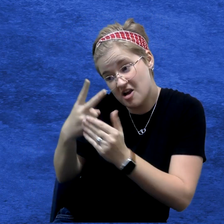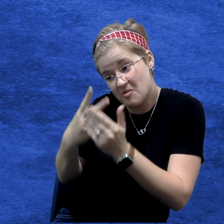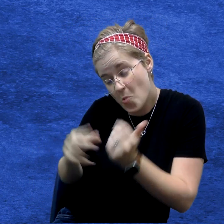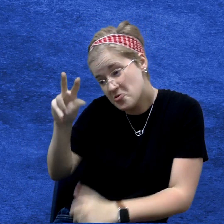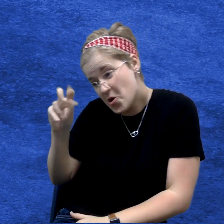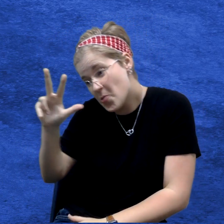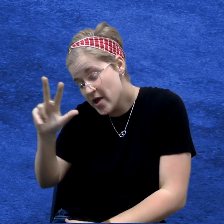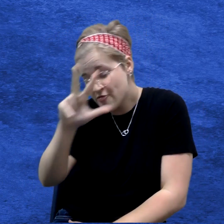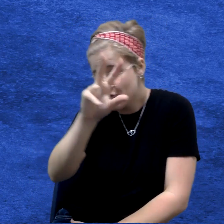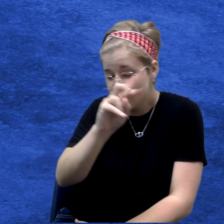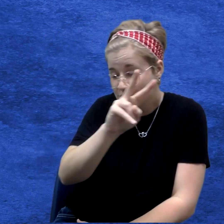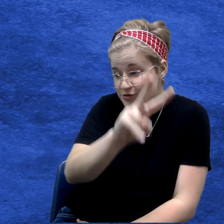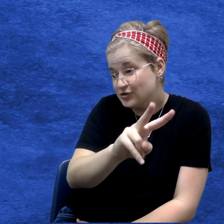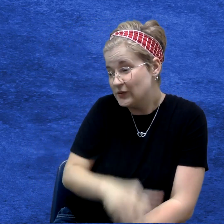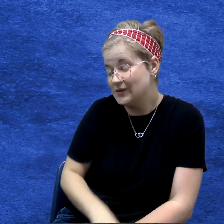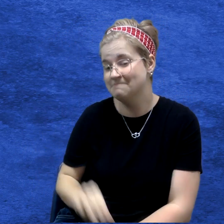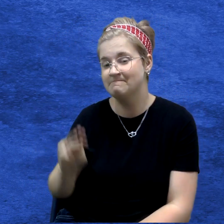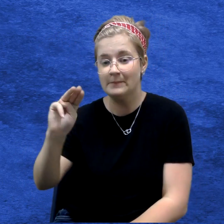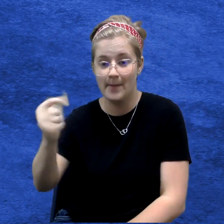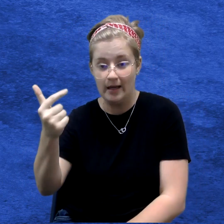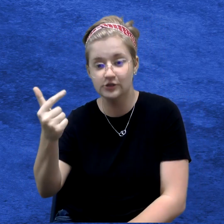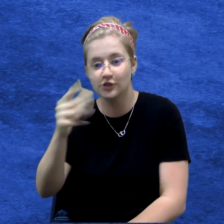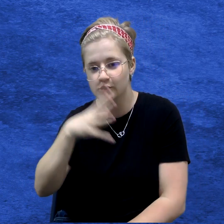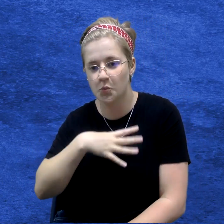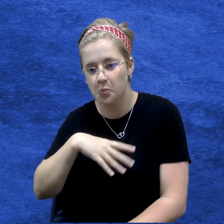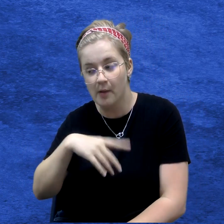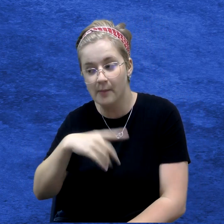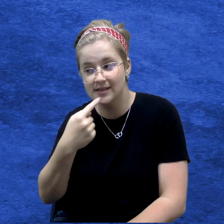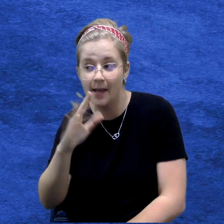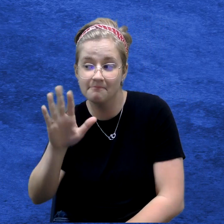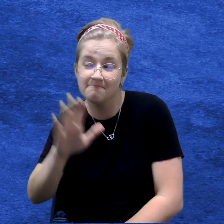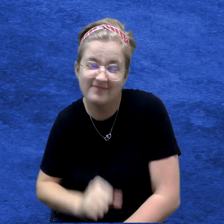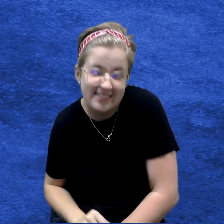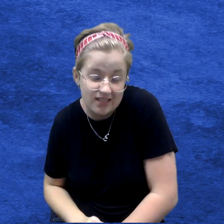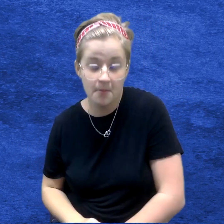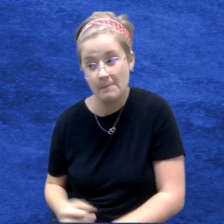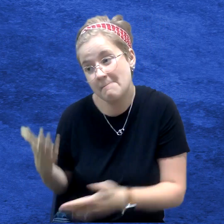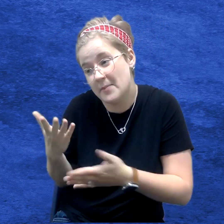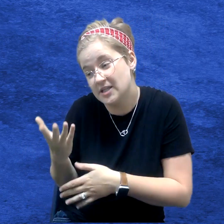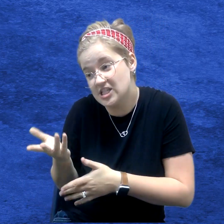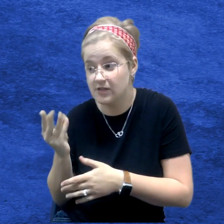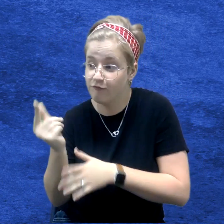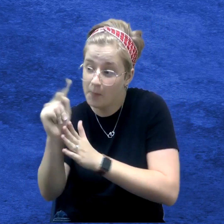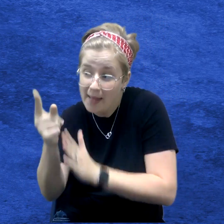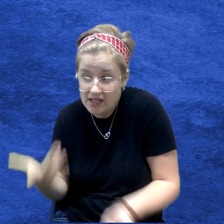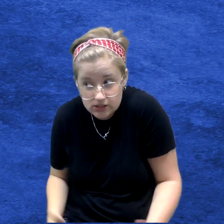Mavis said quietly. “It’ll just take a minute,” Dink said.